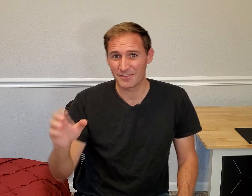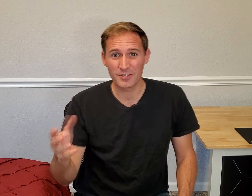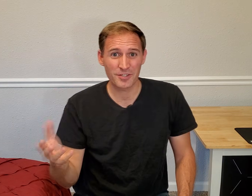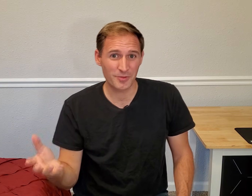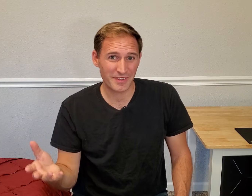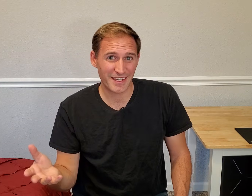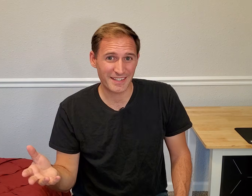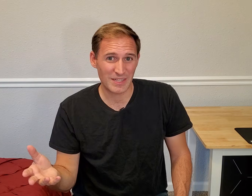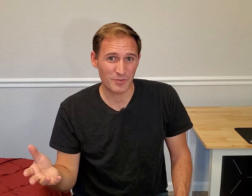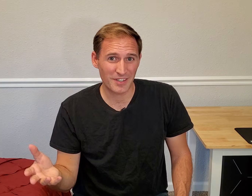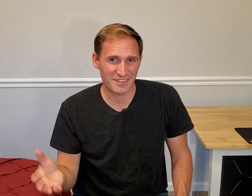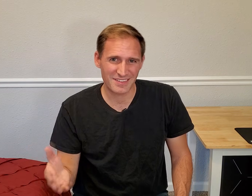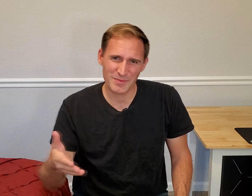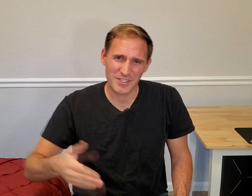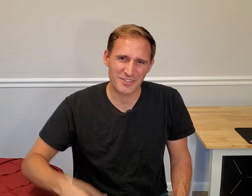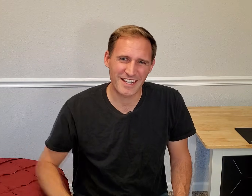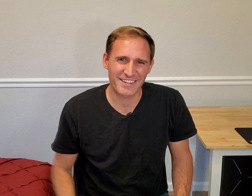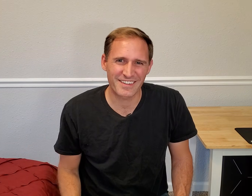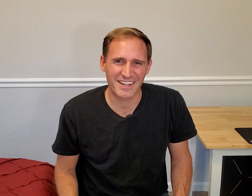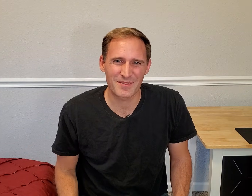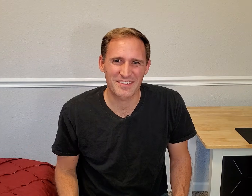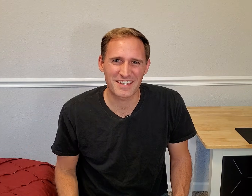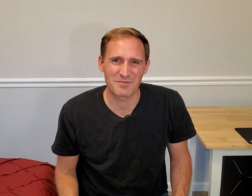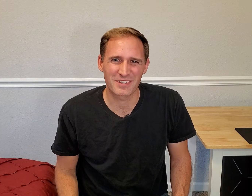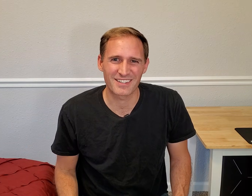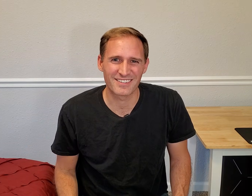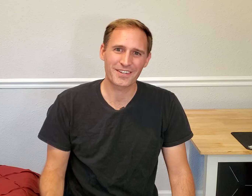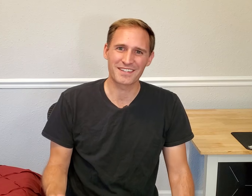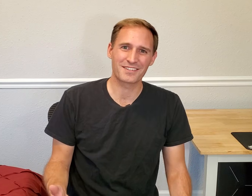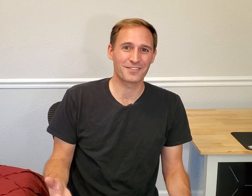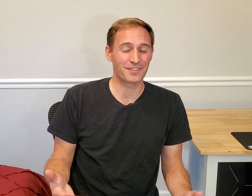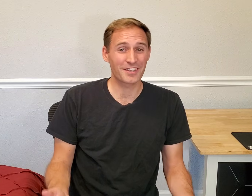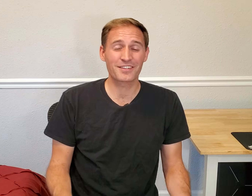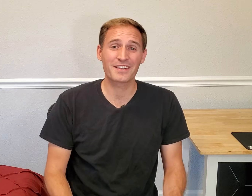... if you know what that name was, let me know down in the comments down below. Ok, so on to the